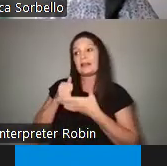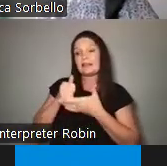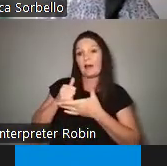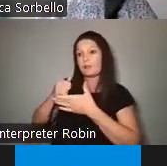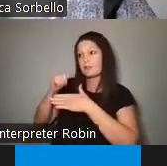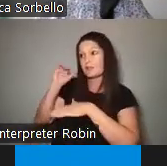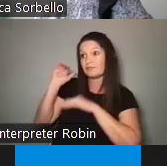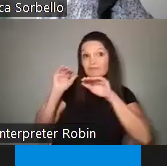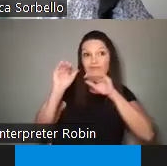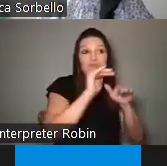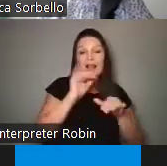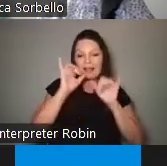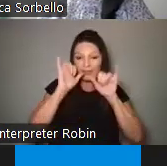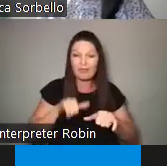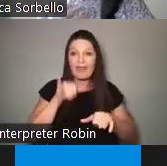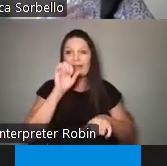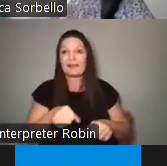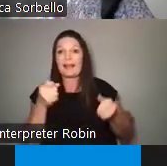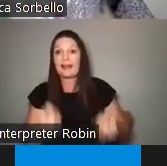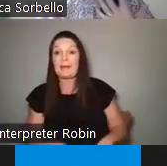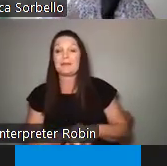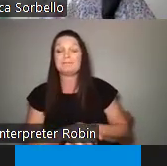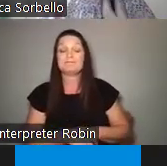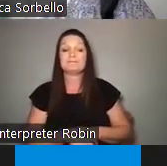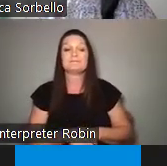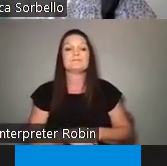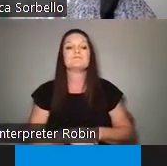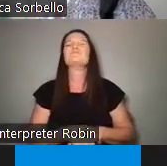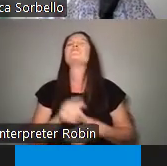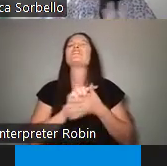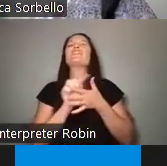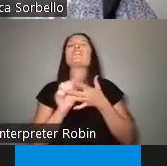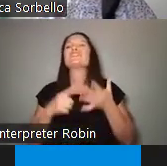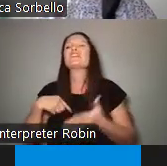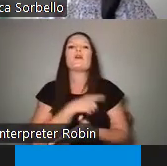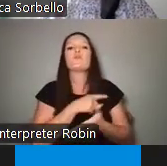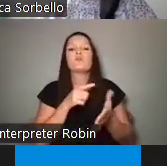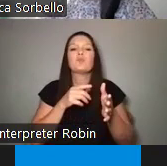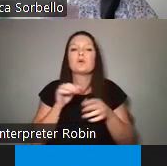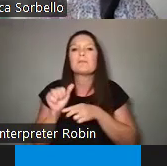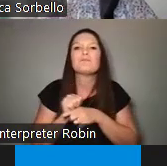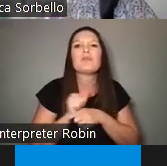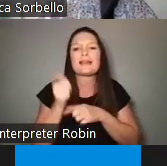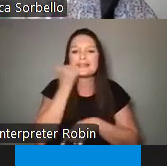There is things many of us practice at a daily basis and looking at redefining at what harm